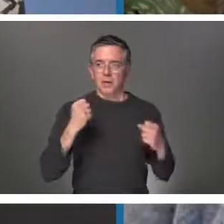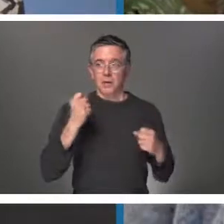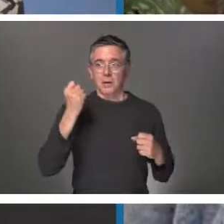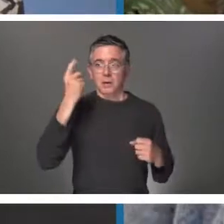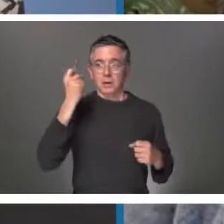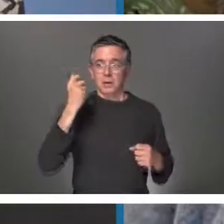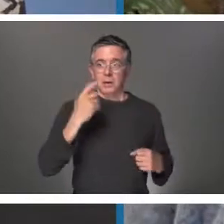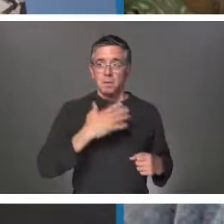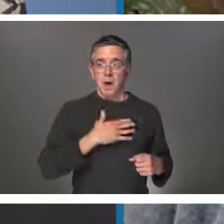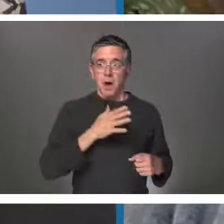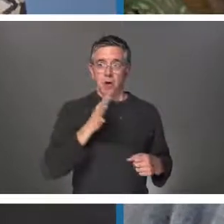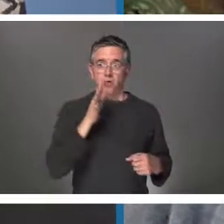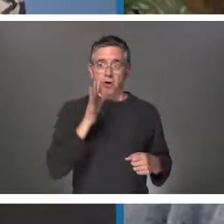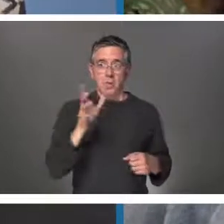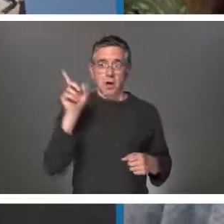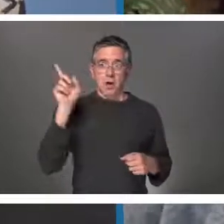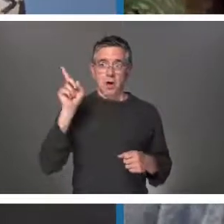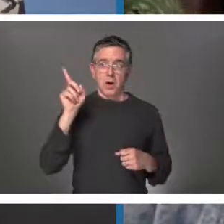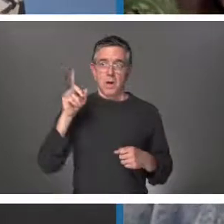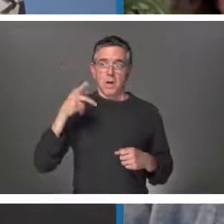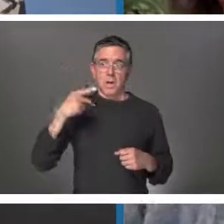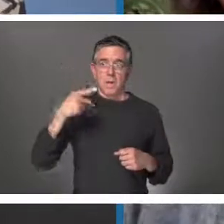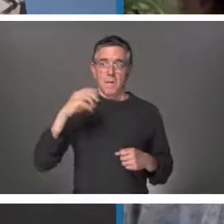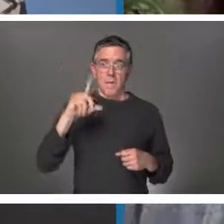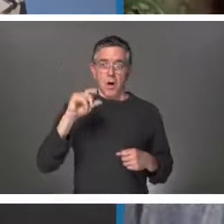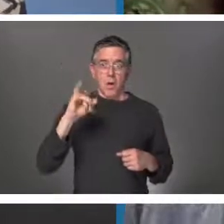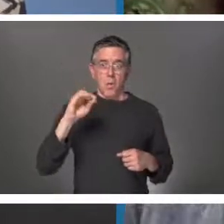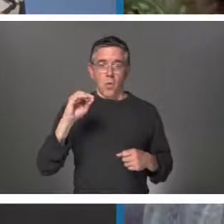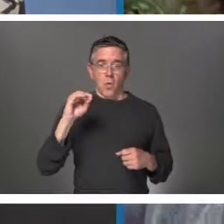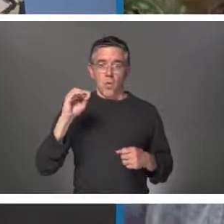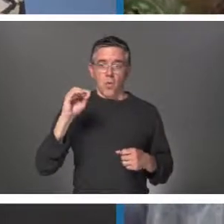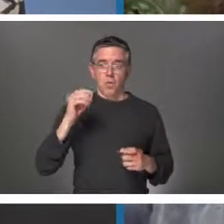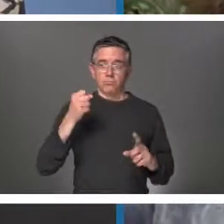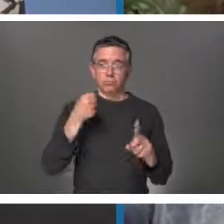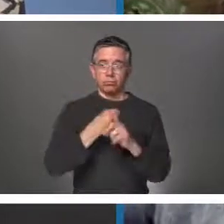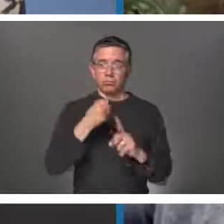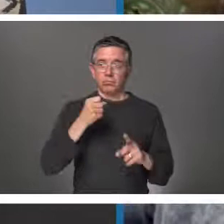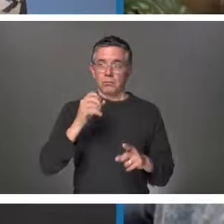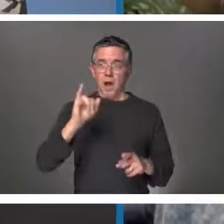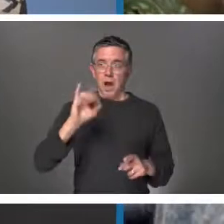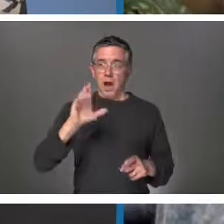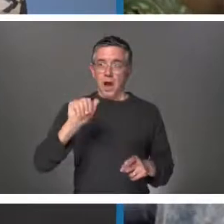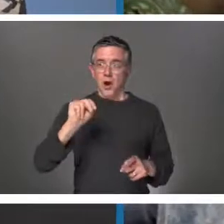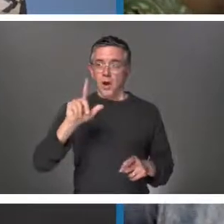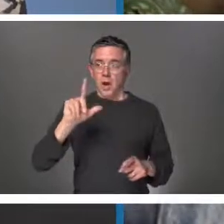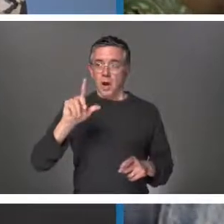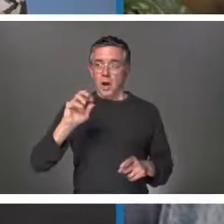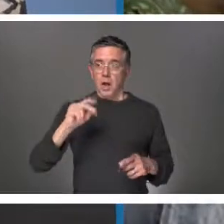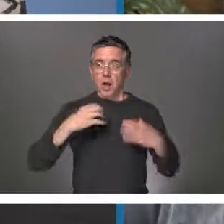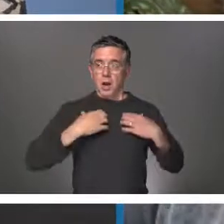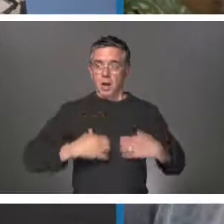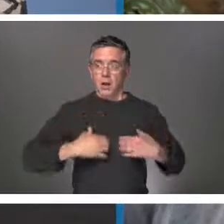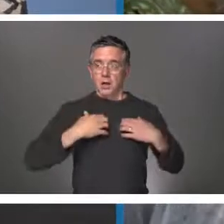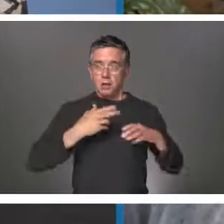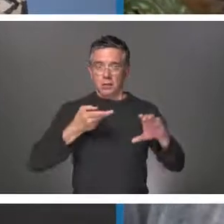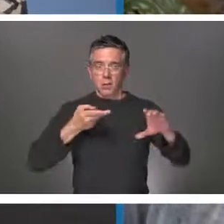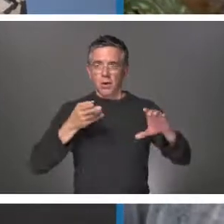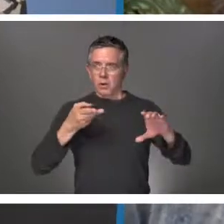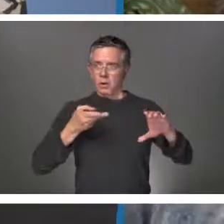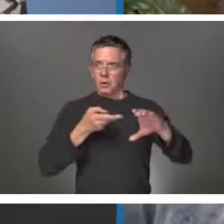with polio for nine months, and was permanently disabled for the rest of her life. And my family shares that experience